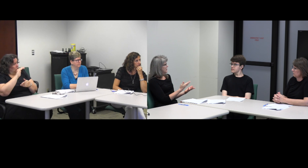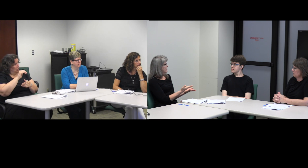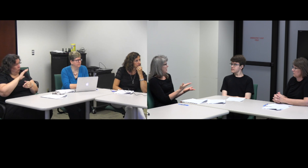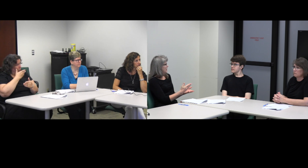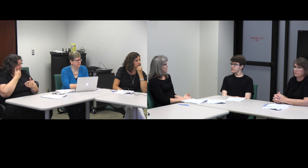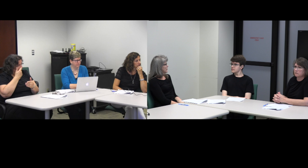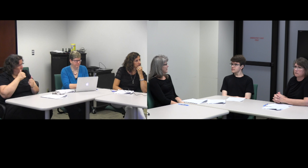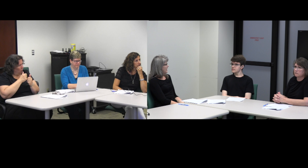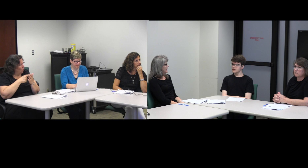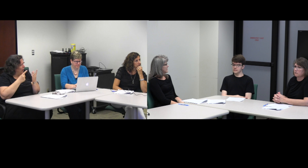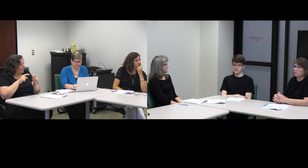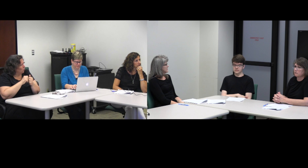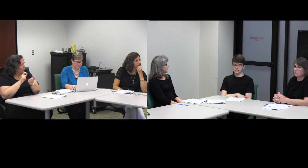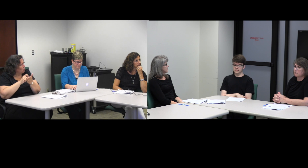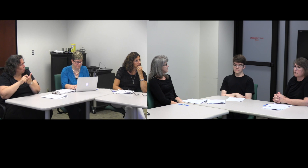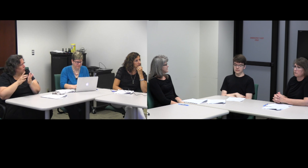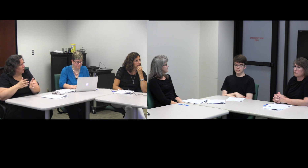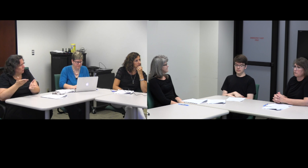Whatever happened with that?